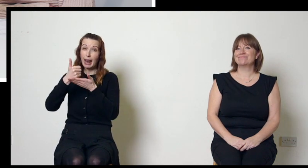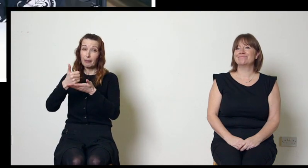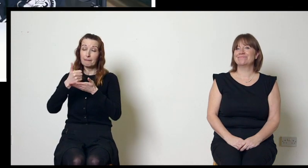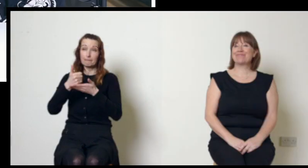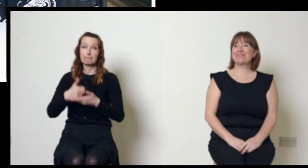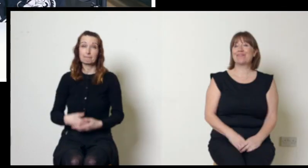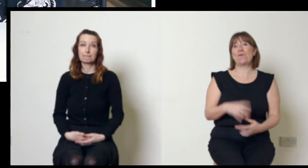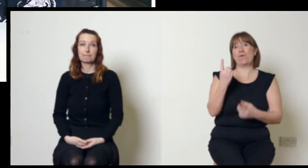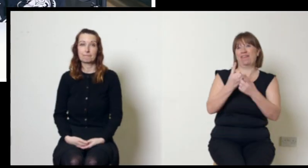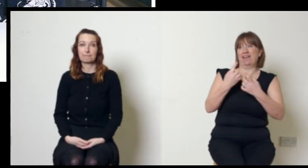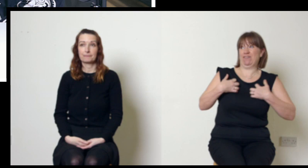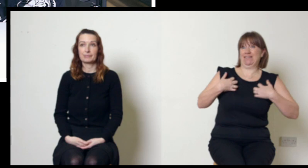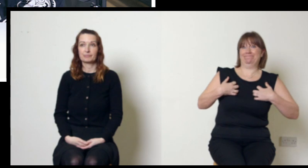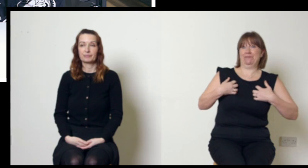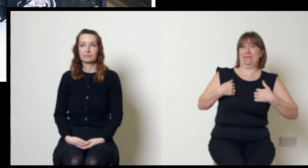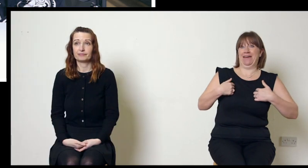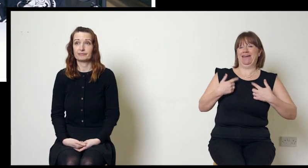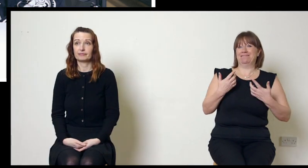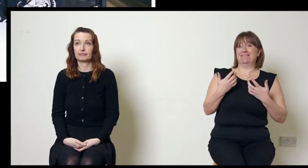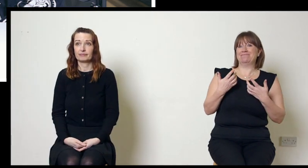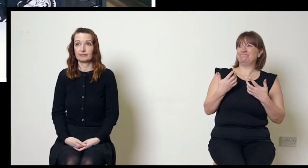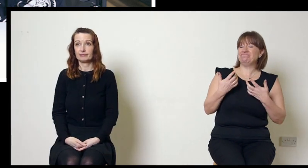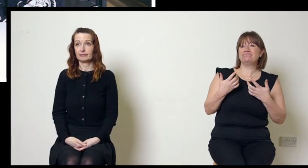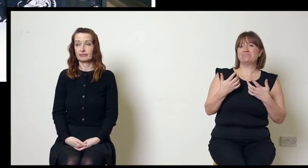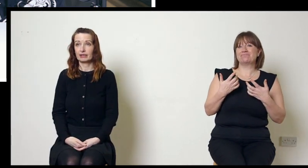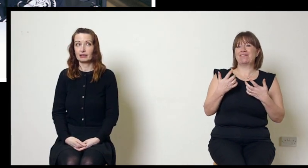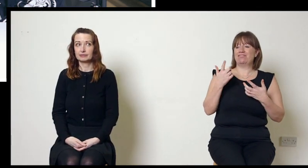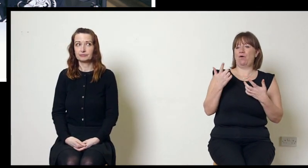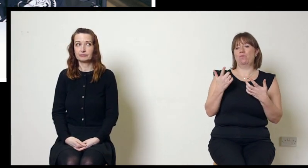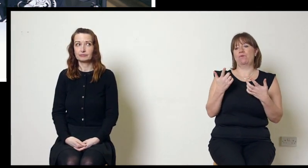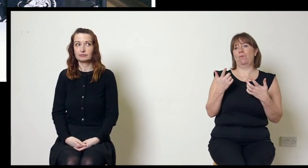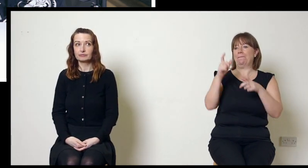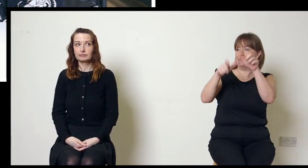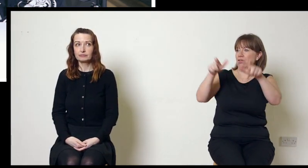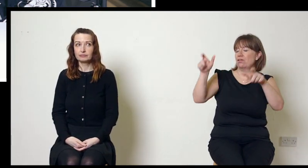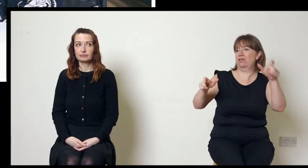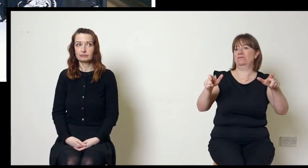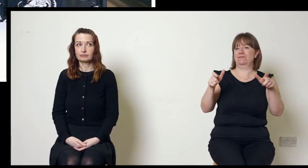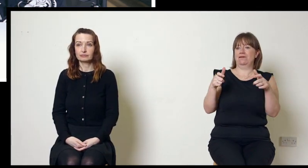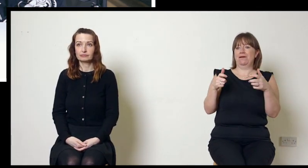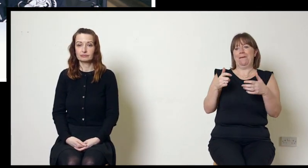One thing that's been interesting for me on that is that we… So, you build, you’re building trust with your audience and that takes time.